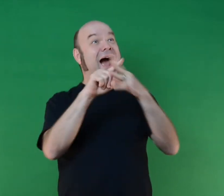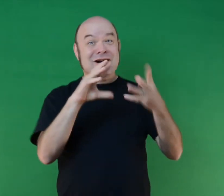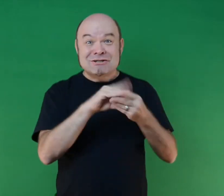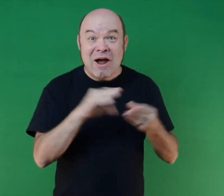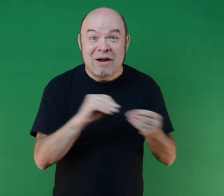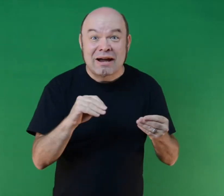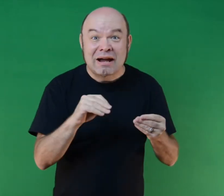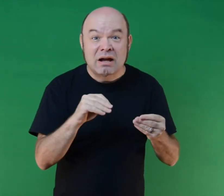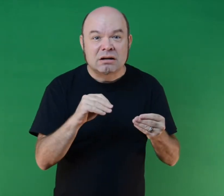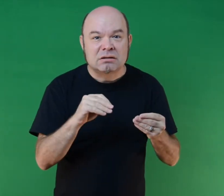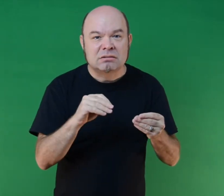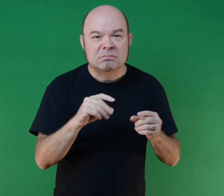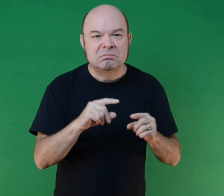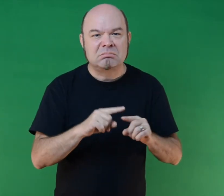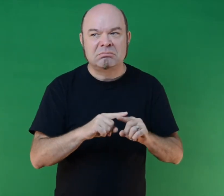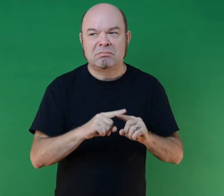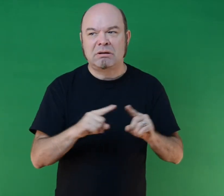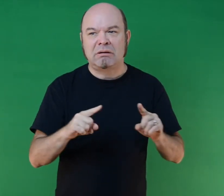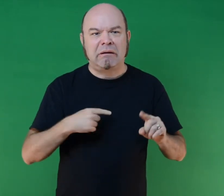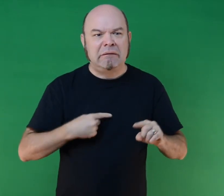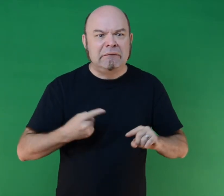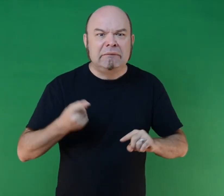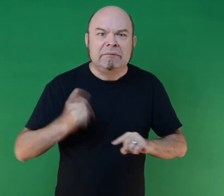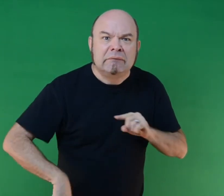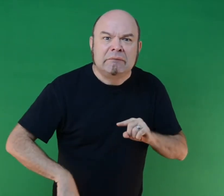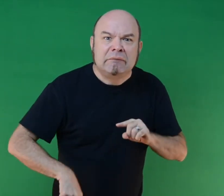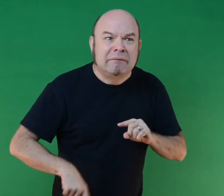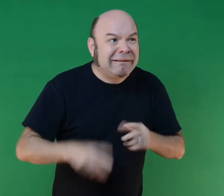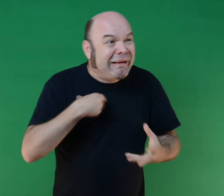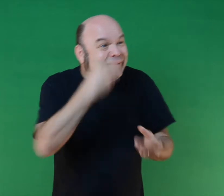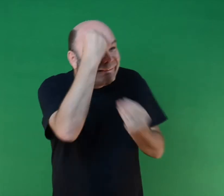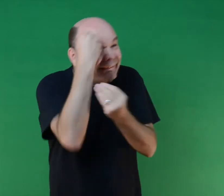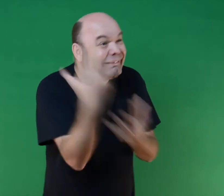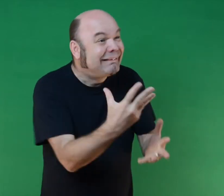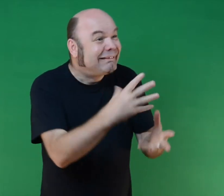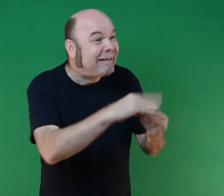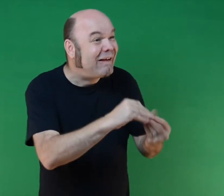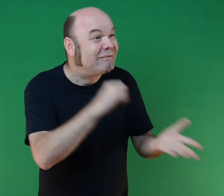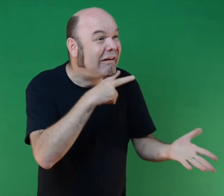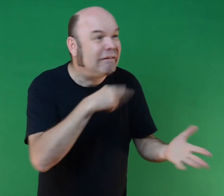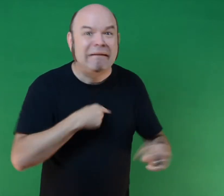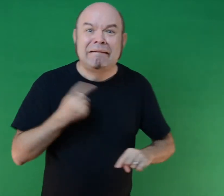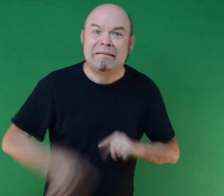But he could not think of a story to tell Frog.